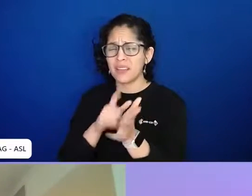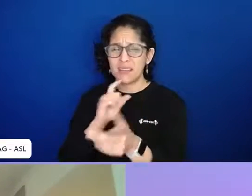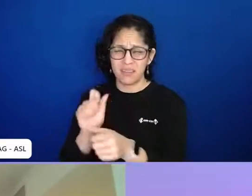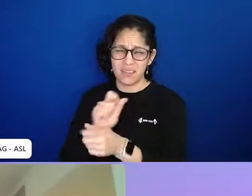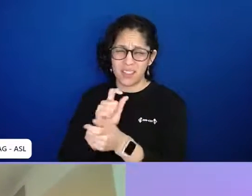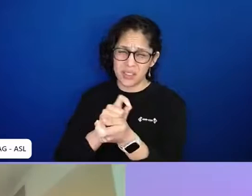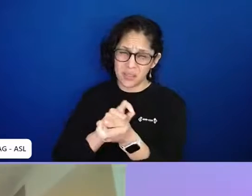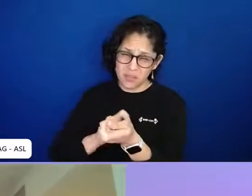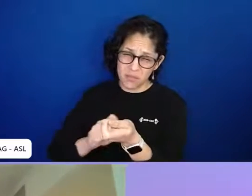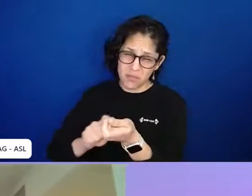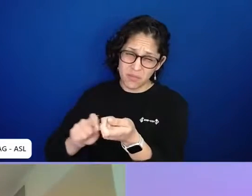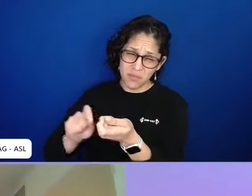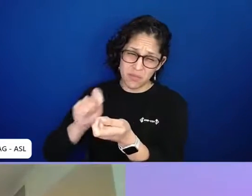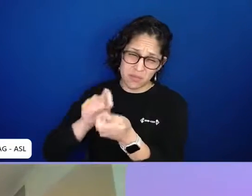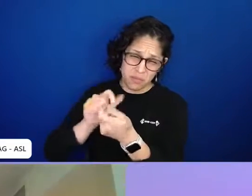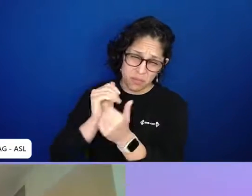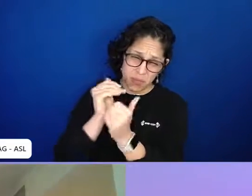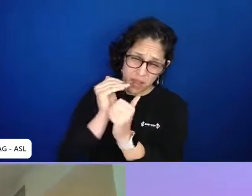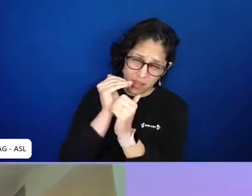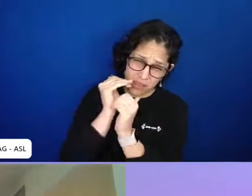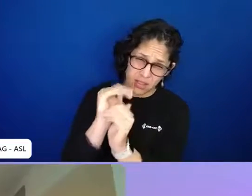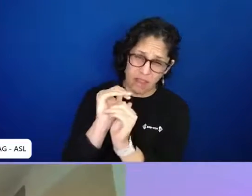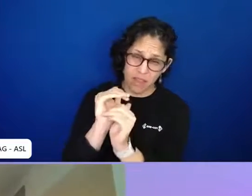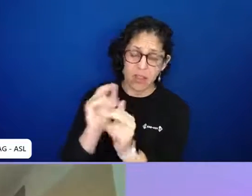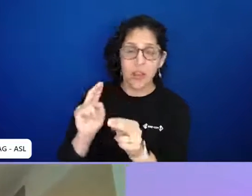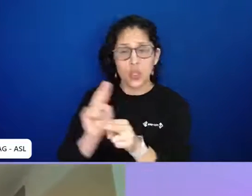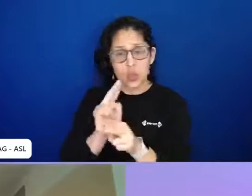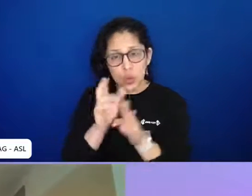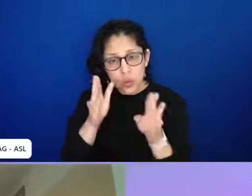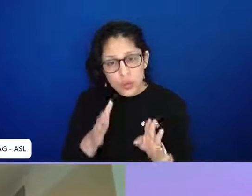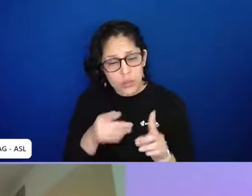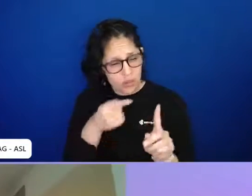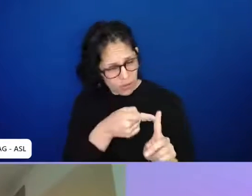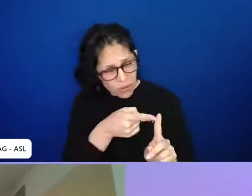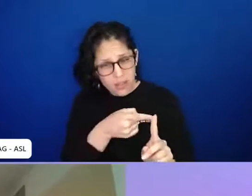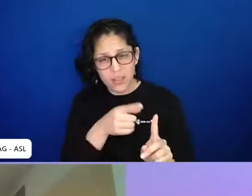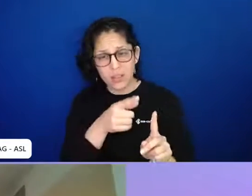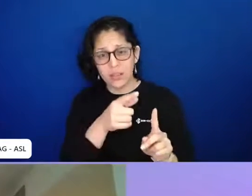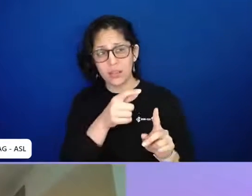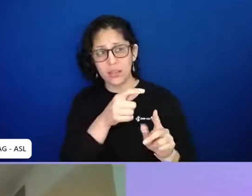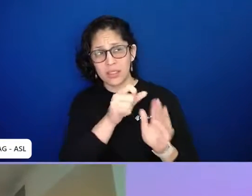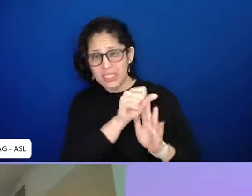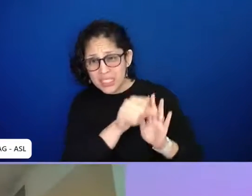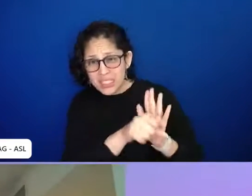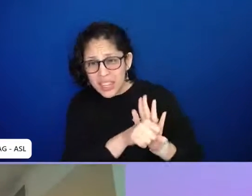about writing requirements, are you going to write a requirement that is so